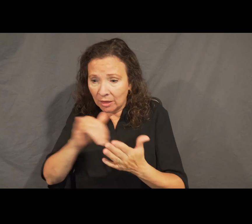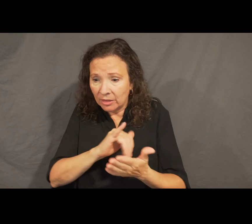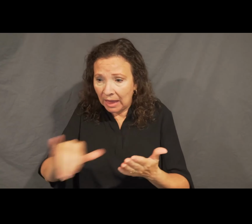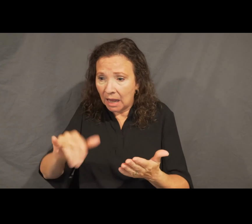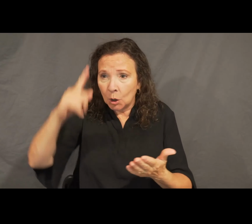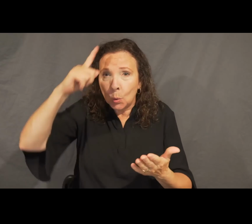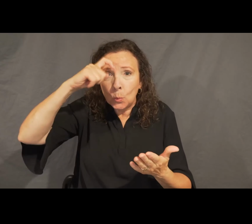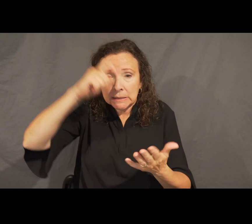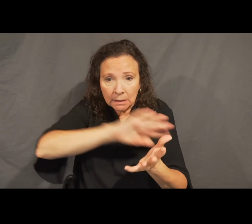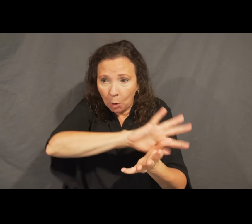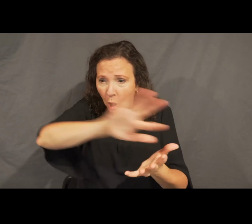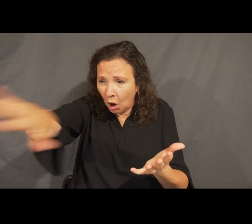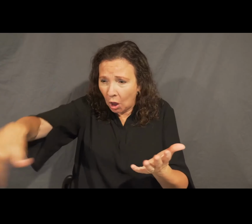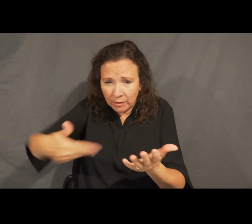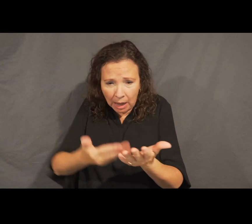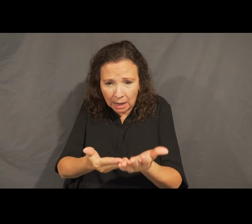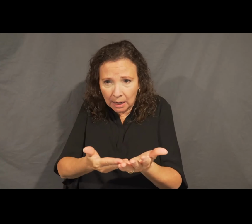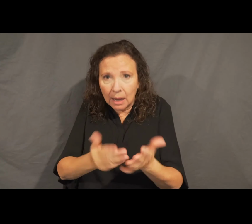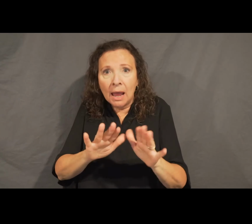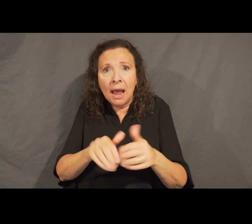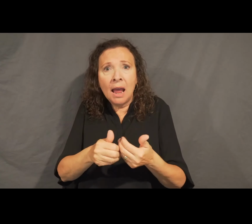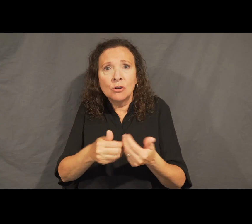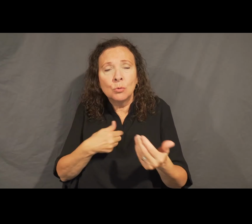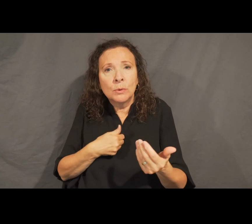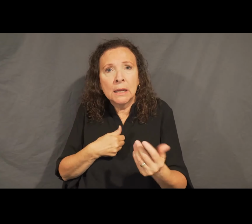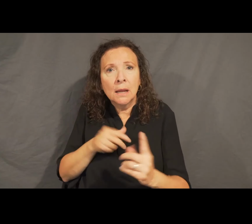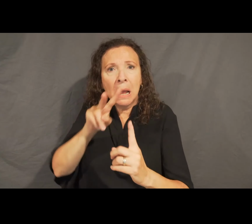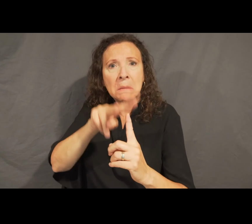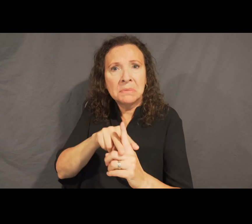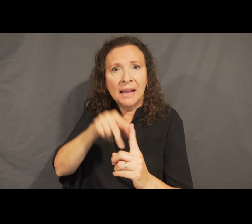apply it to a conversation like this one, so that everyone feels welcome.